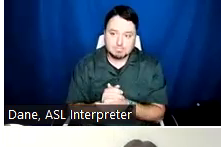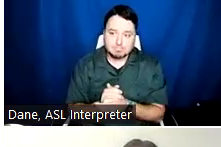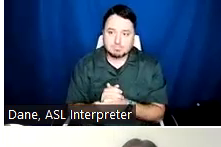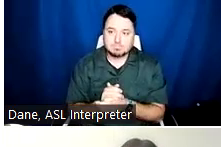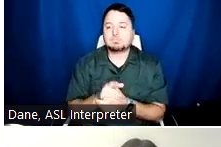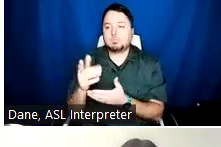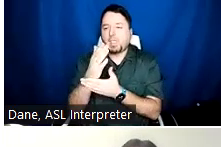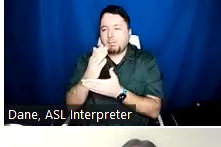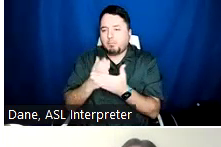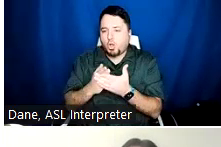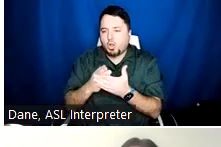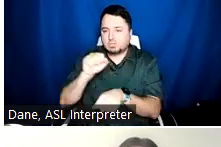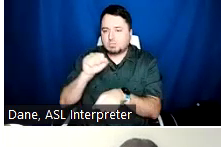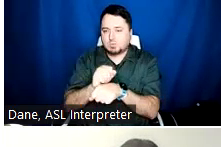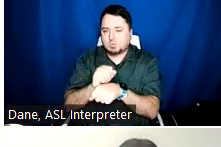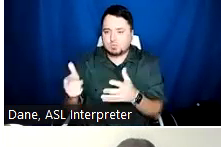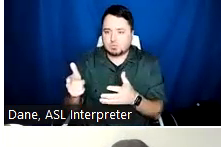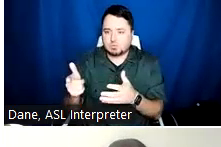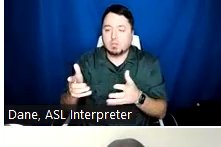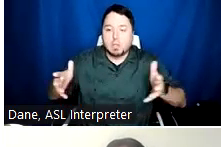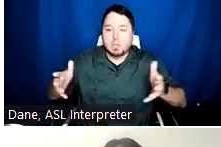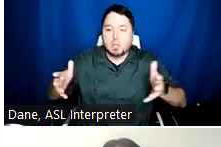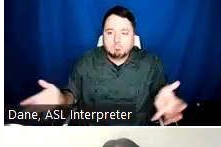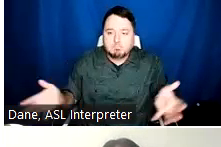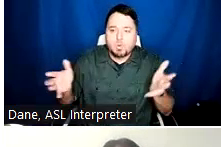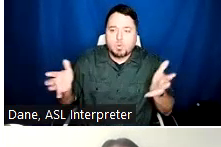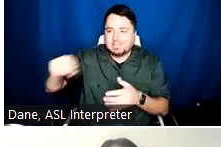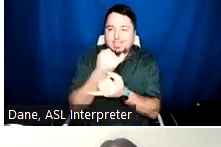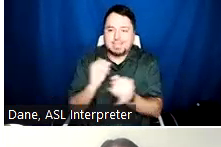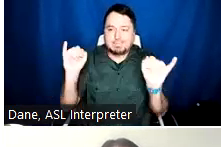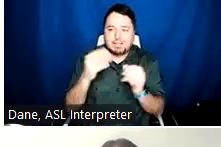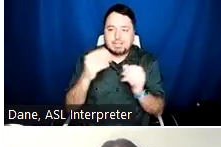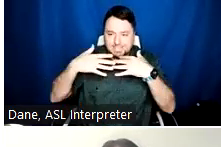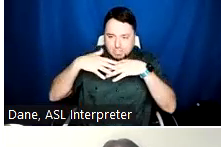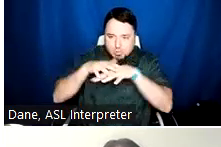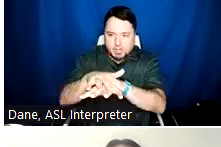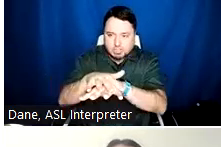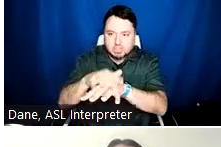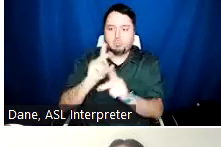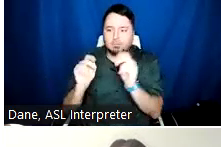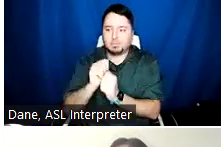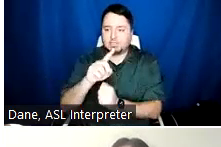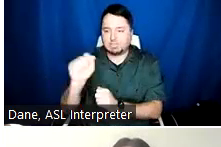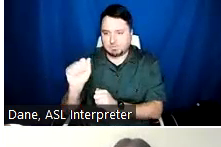Part of this work is promoting independence and integration of people with disabilities in all